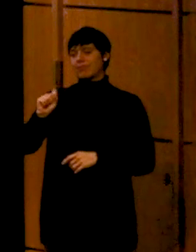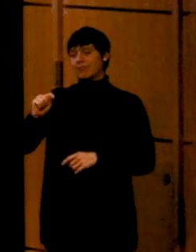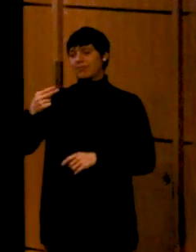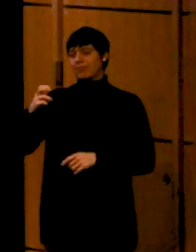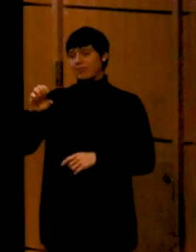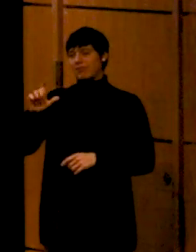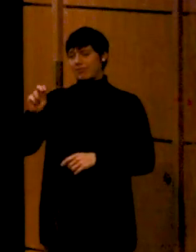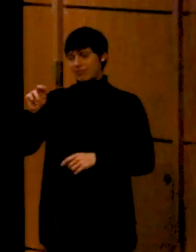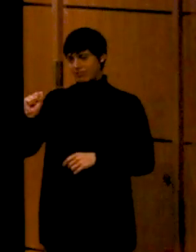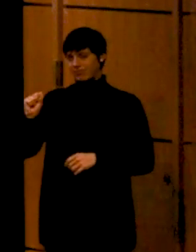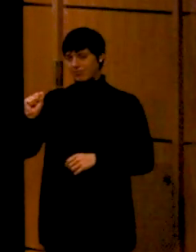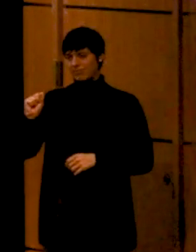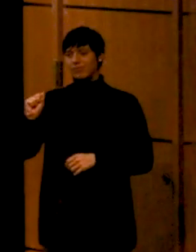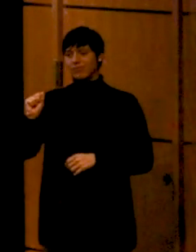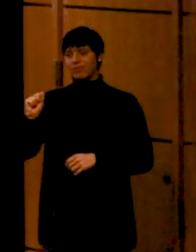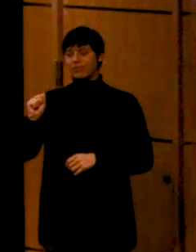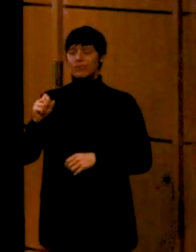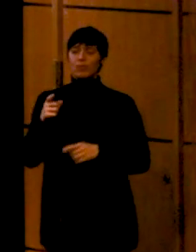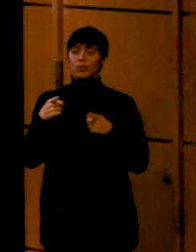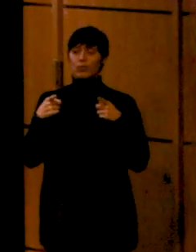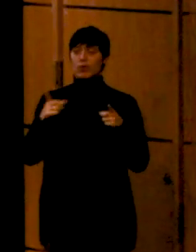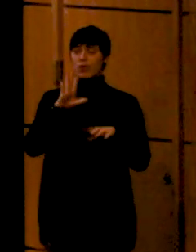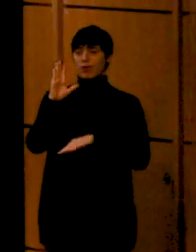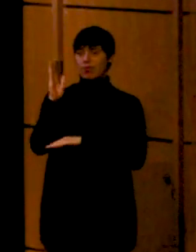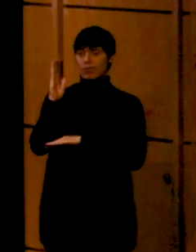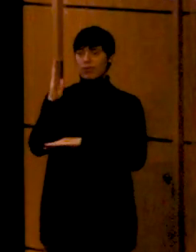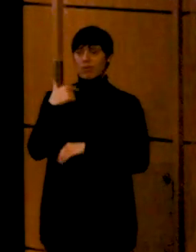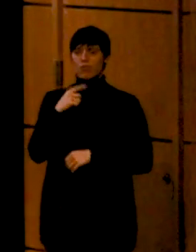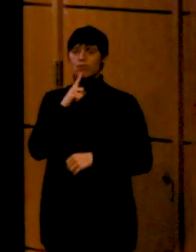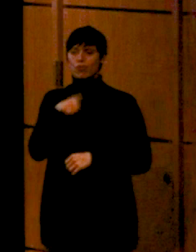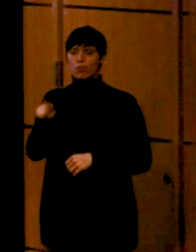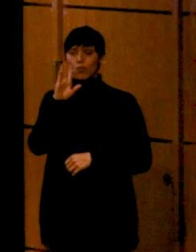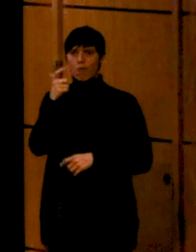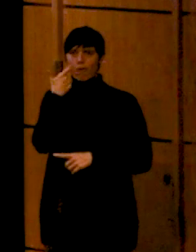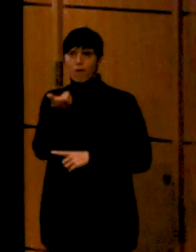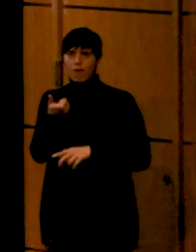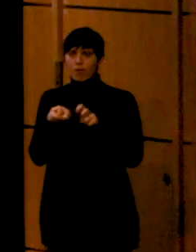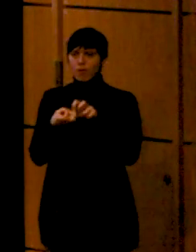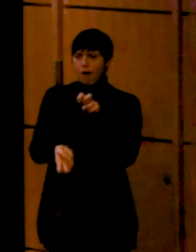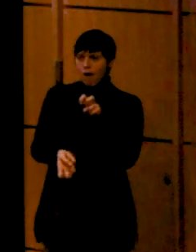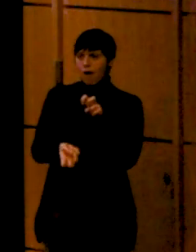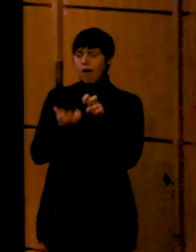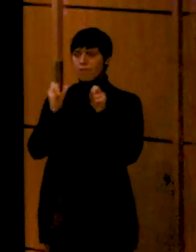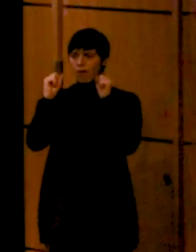I'm confident you will be visually and intellectually engaged by the range of creative responses